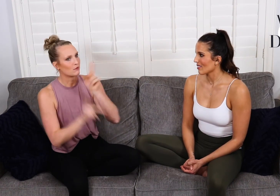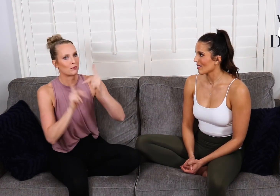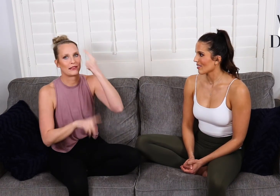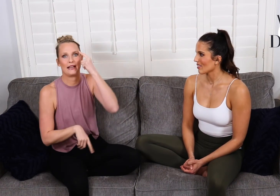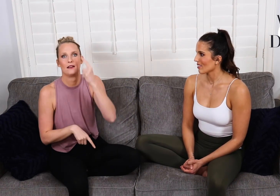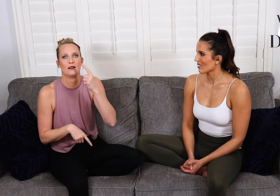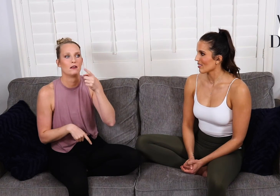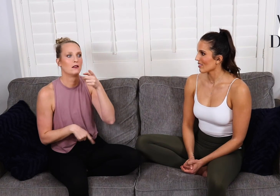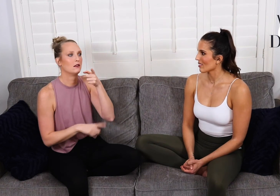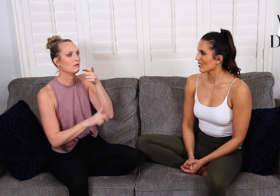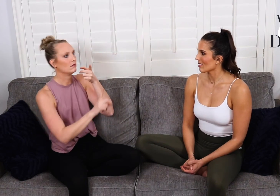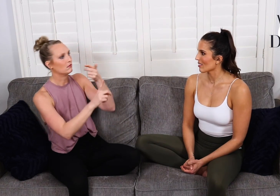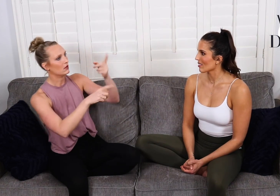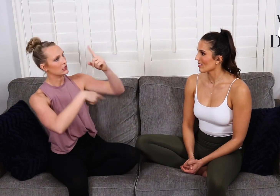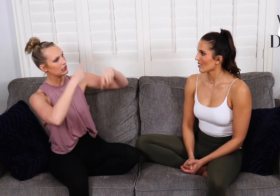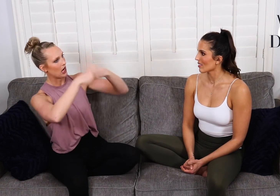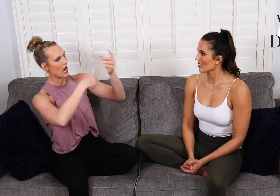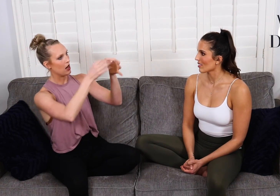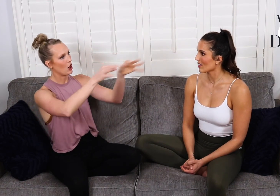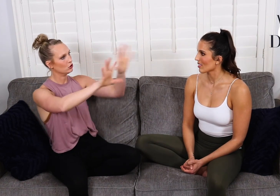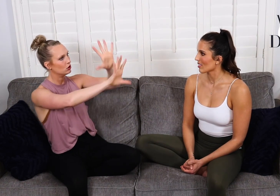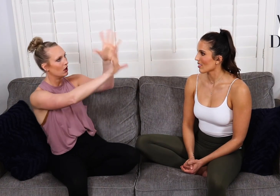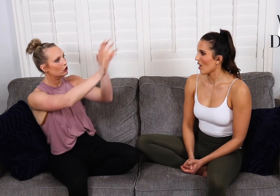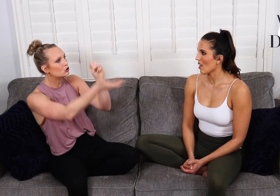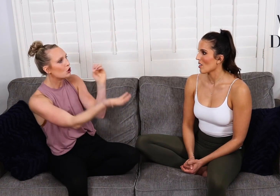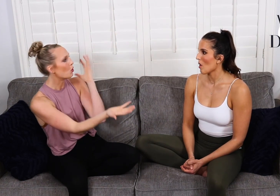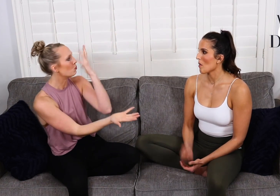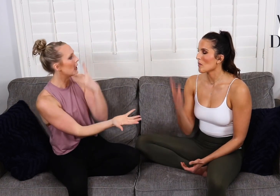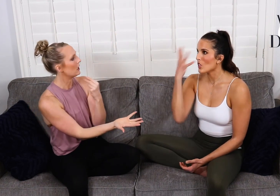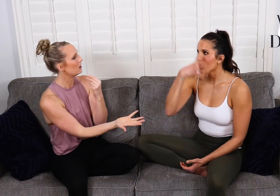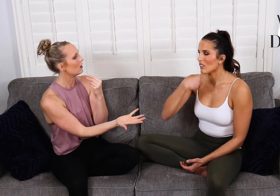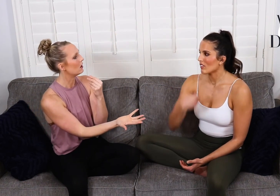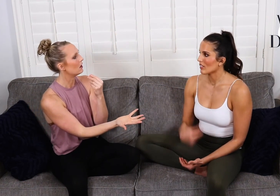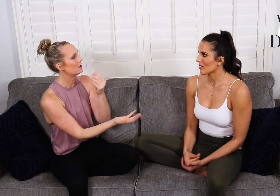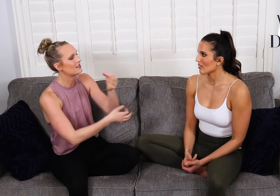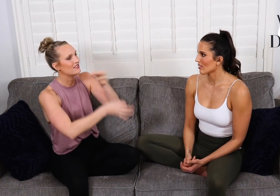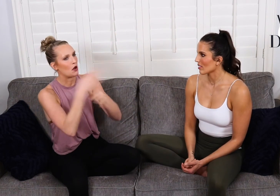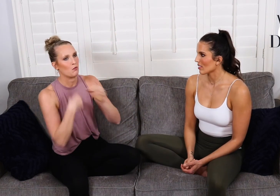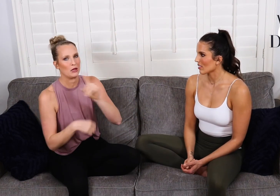with, you know, people just think that oh, wow, the Sign Language is so beautiful. Instead